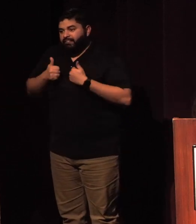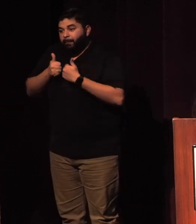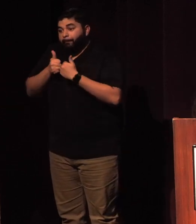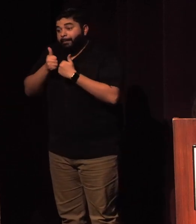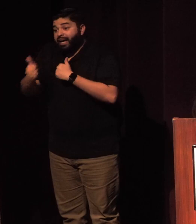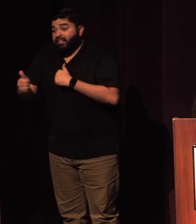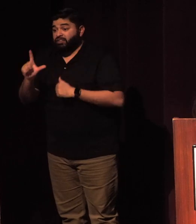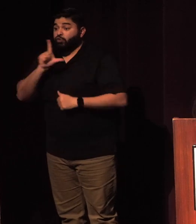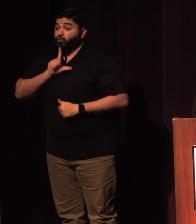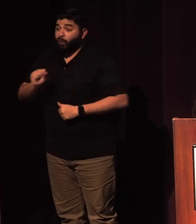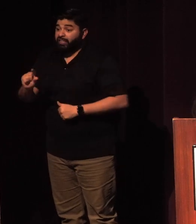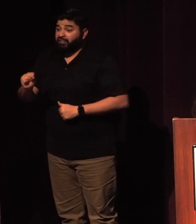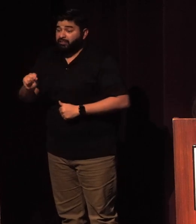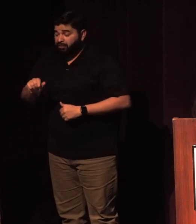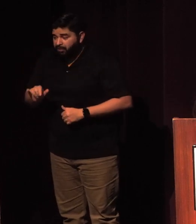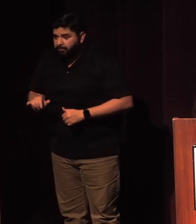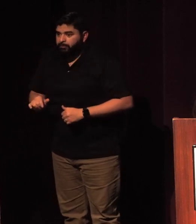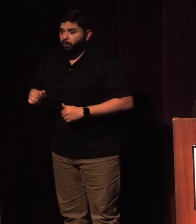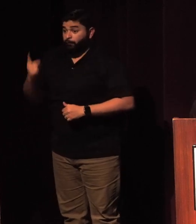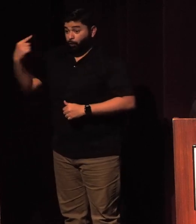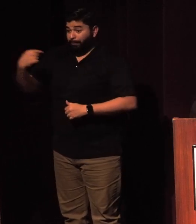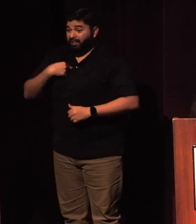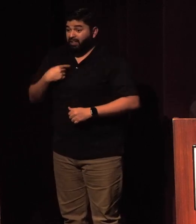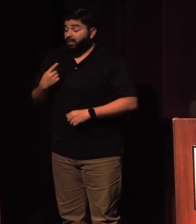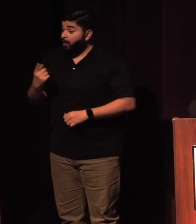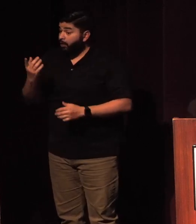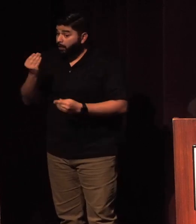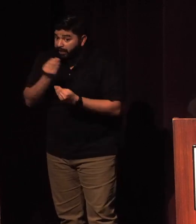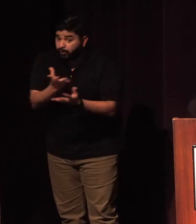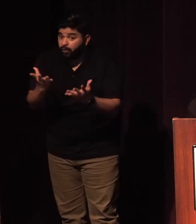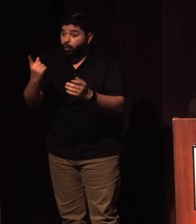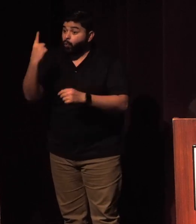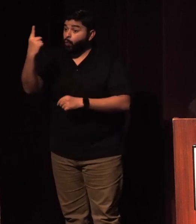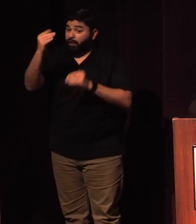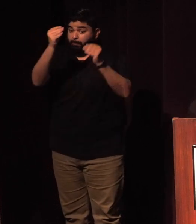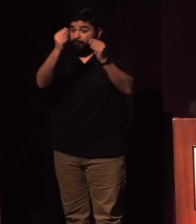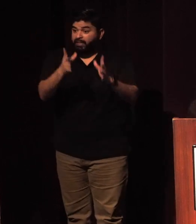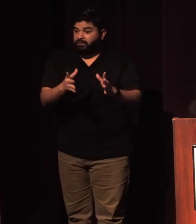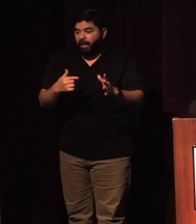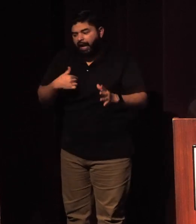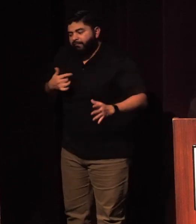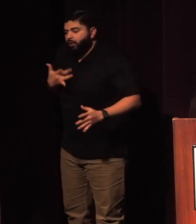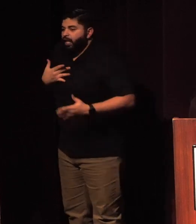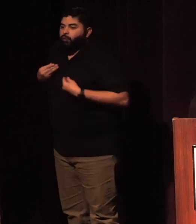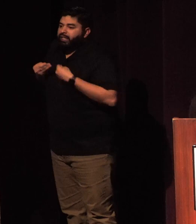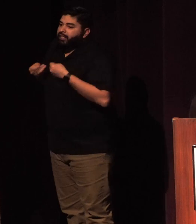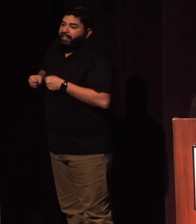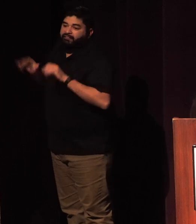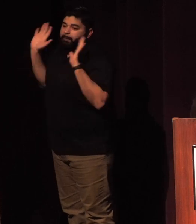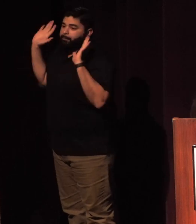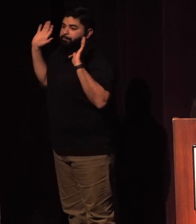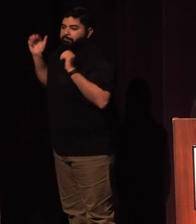that I was convinced I would never live past 20 years old. For me, it took only one professor to